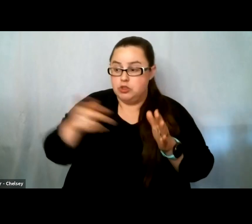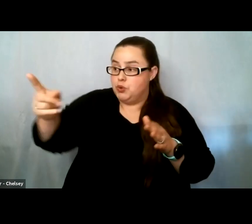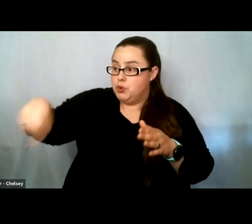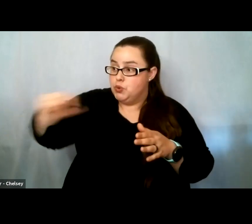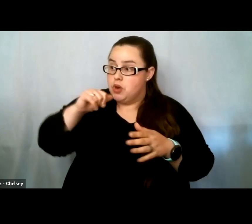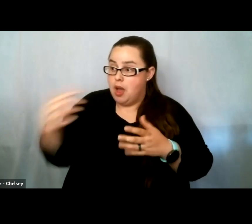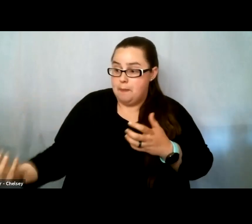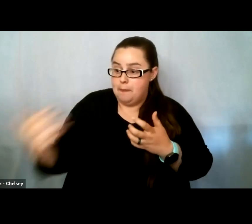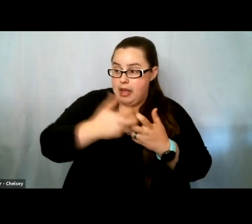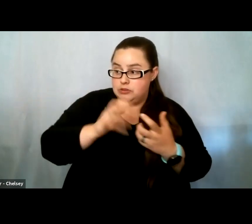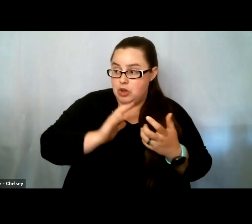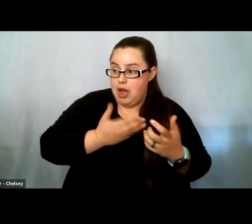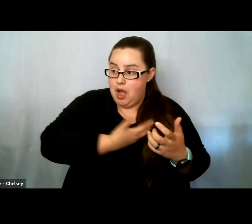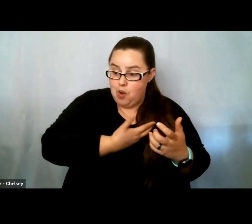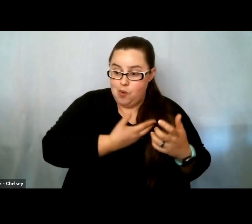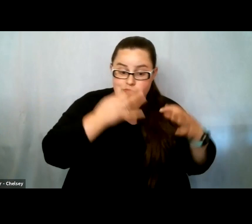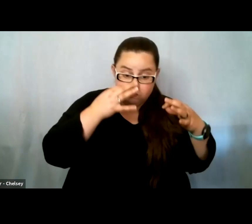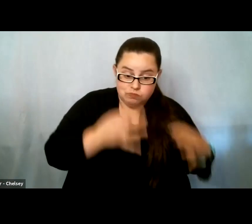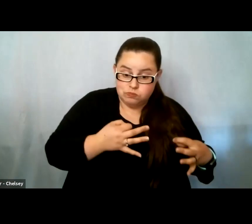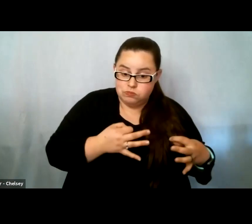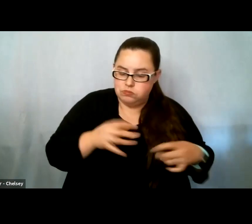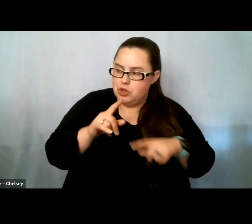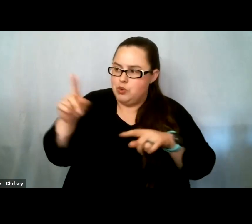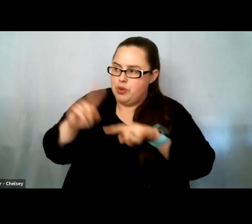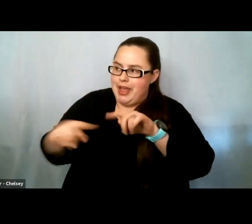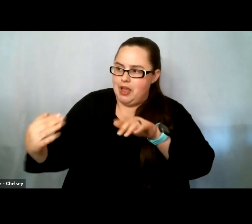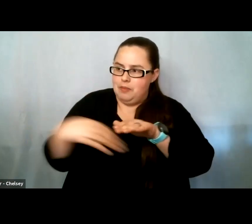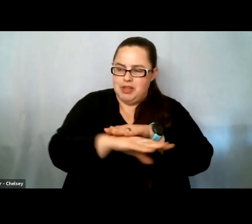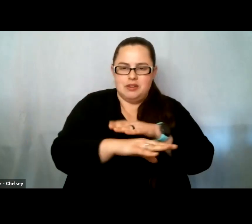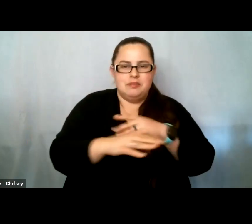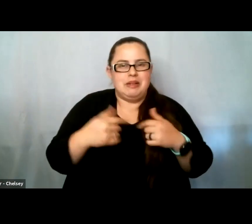then you can't come in. I like to look at this and say, No, we're continuing